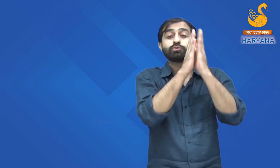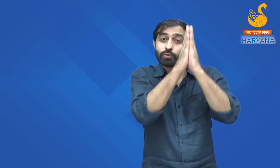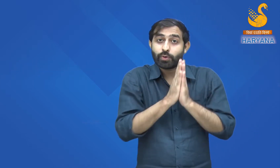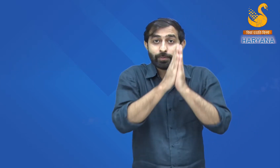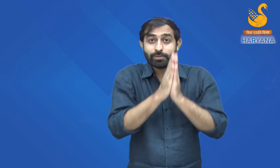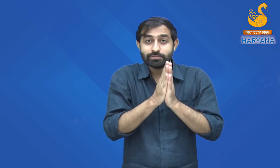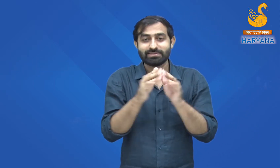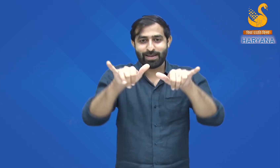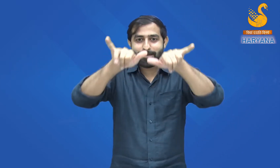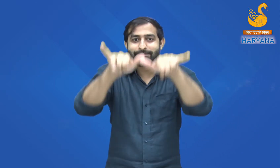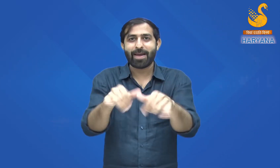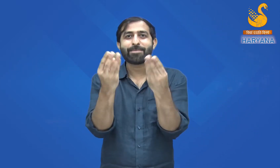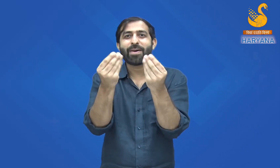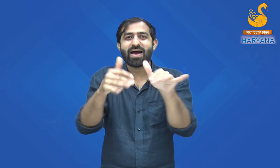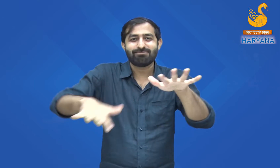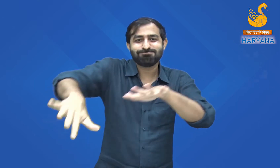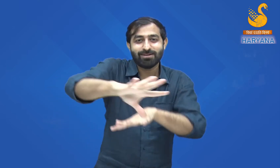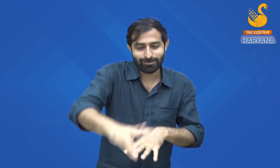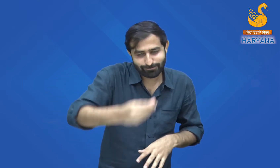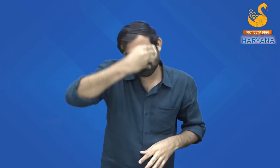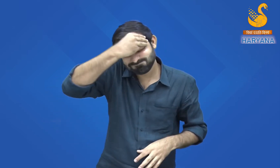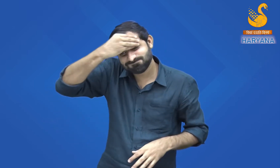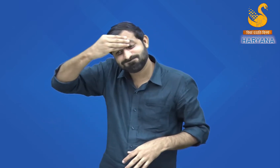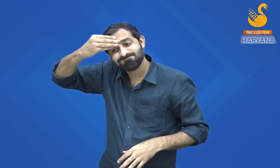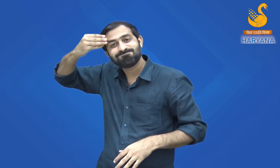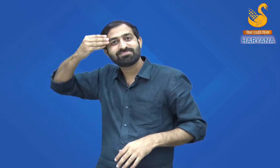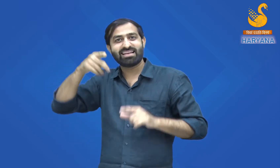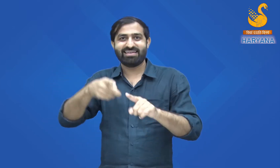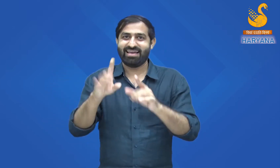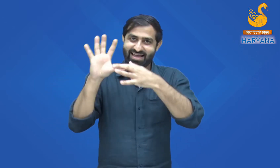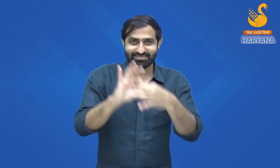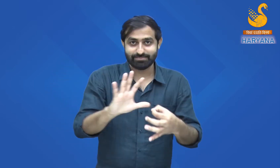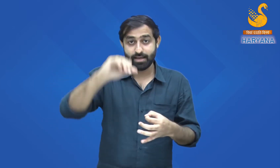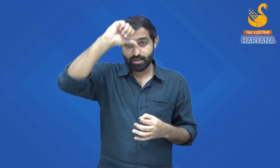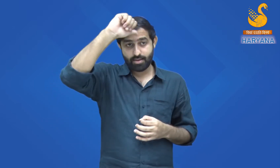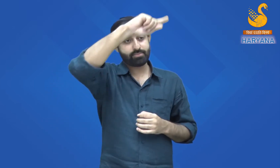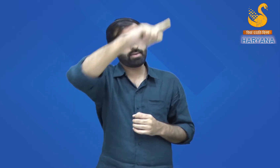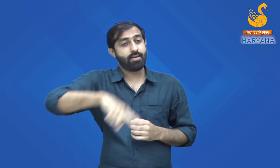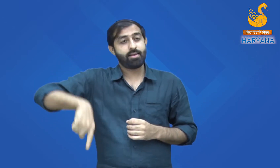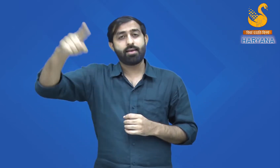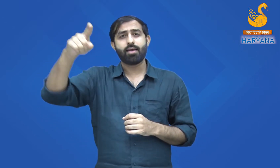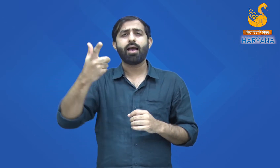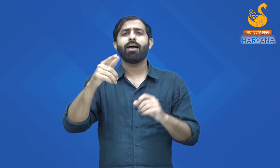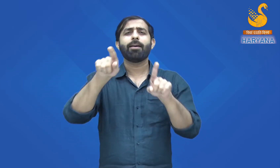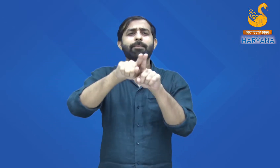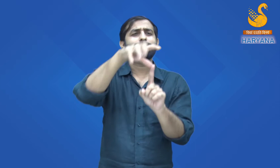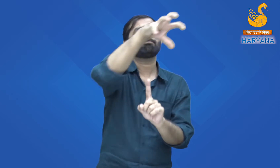India is called the land of gods, Dev bhumi because of its various holy places